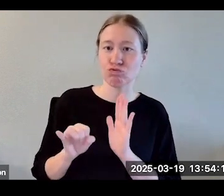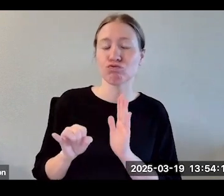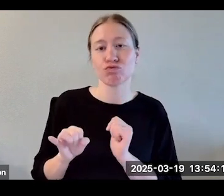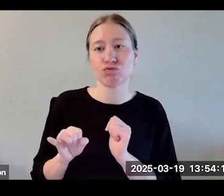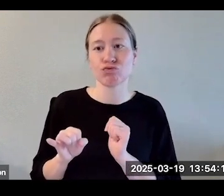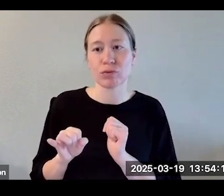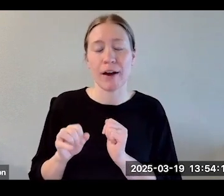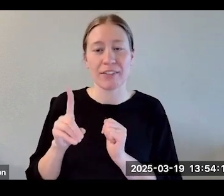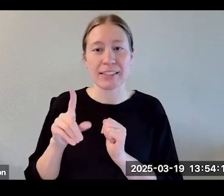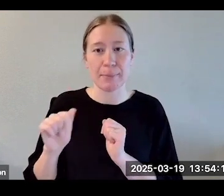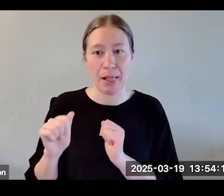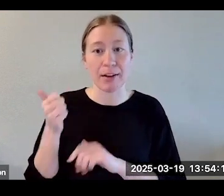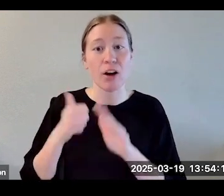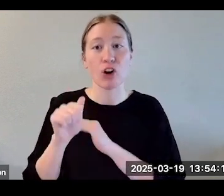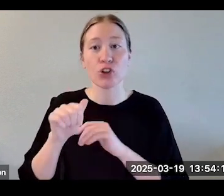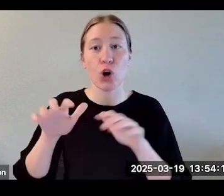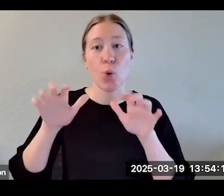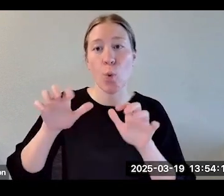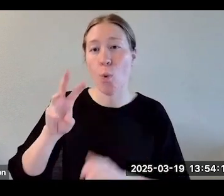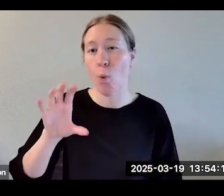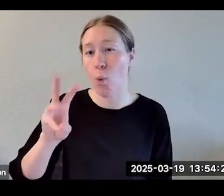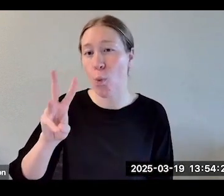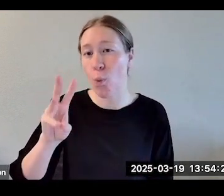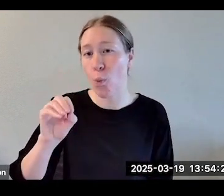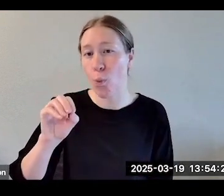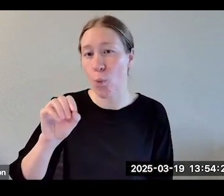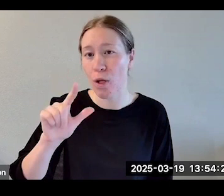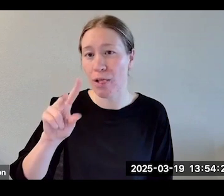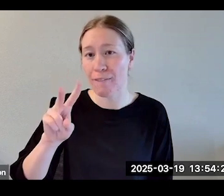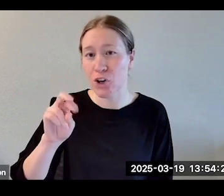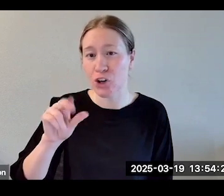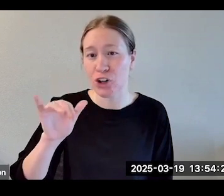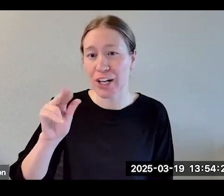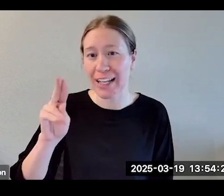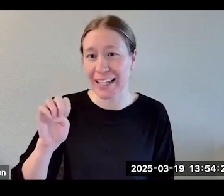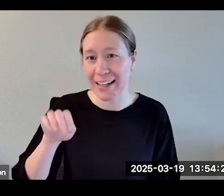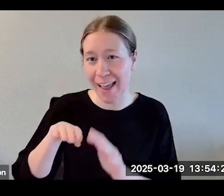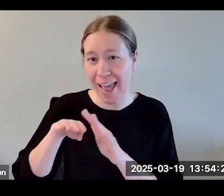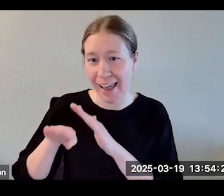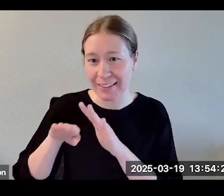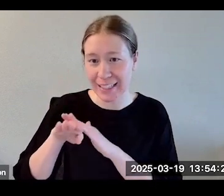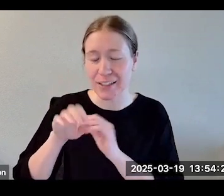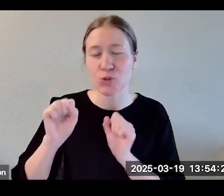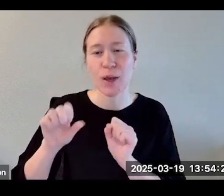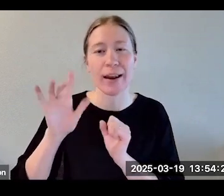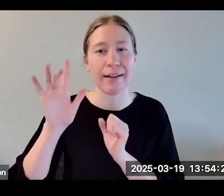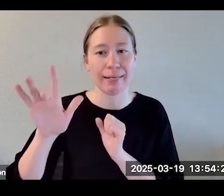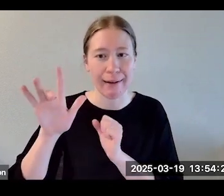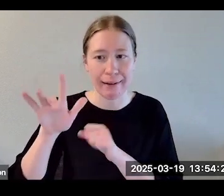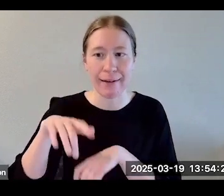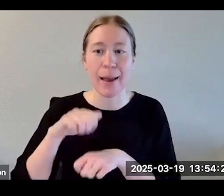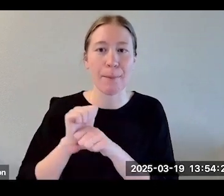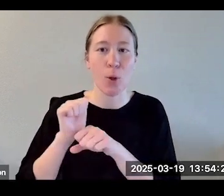by selecting the Employee Self-Service Portal and then going to Campus Personal Information